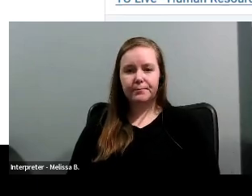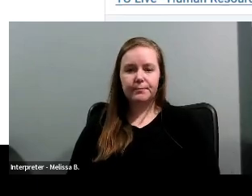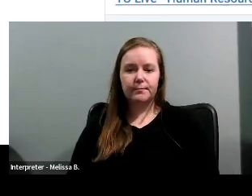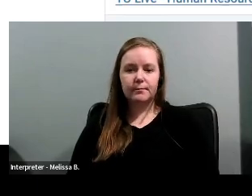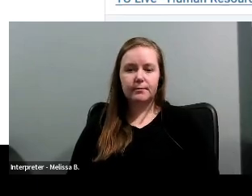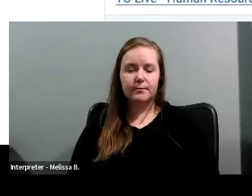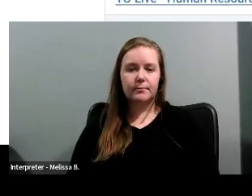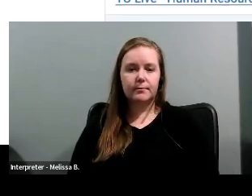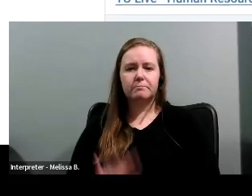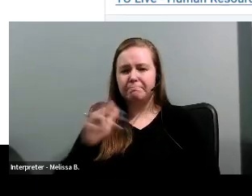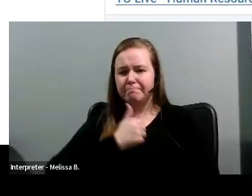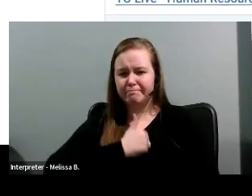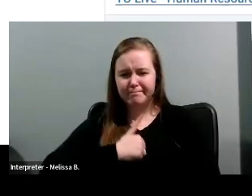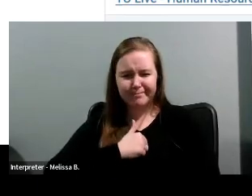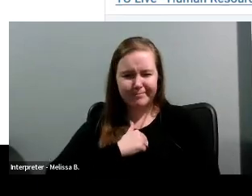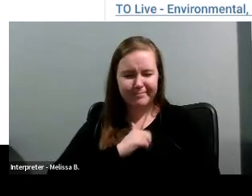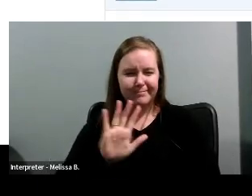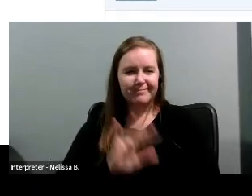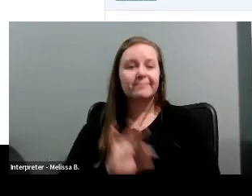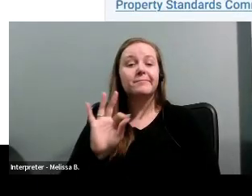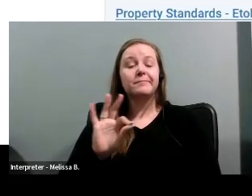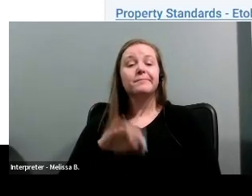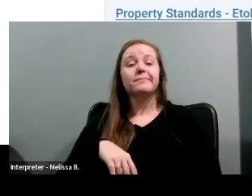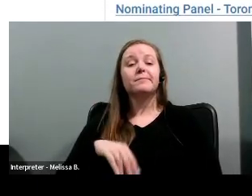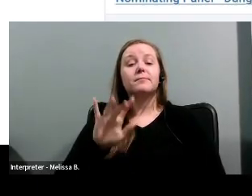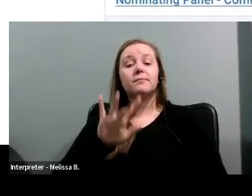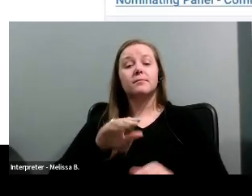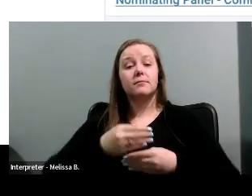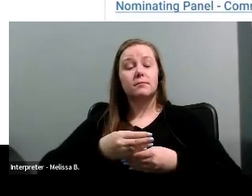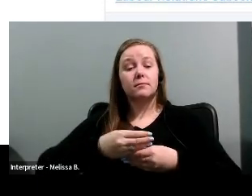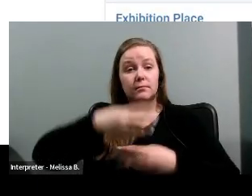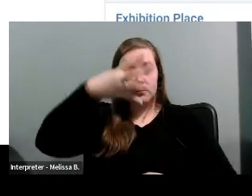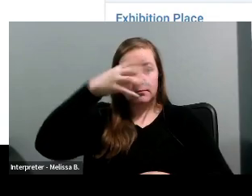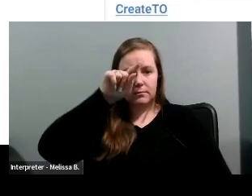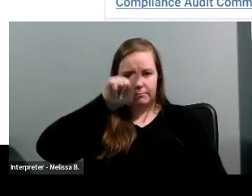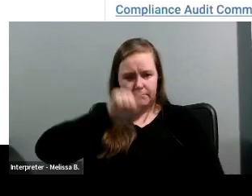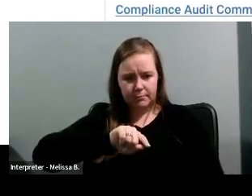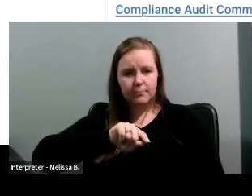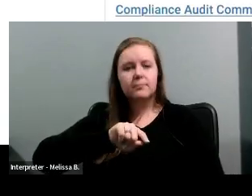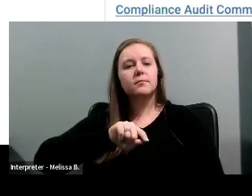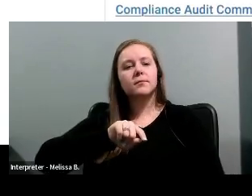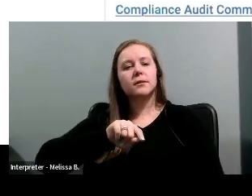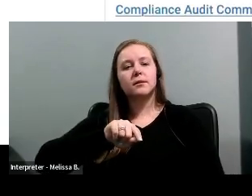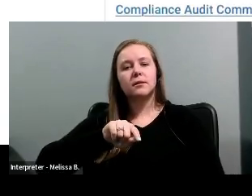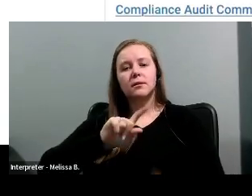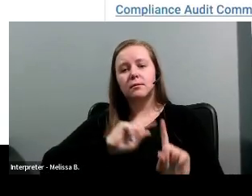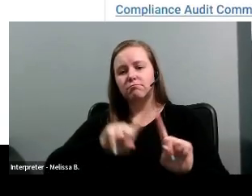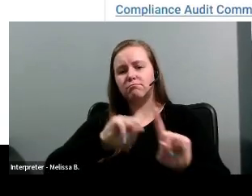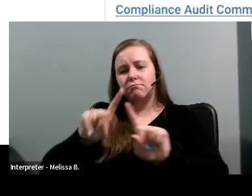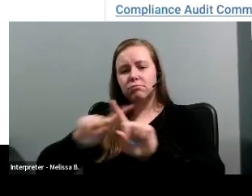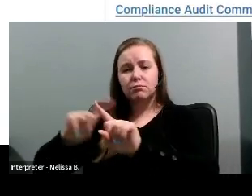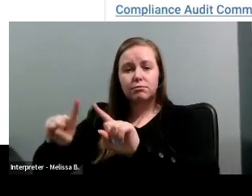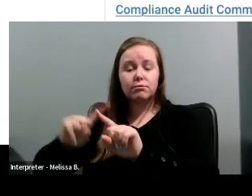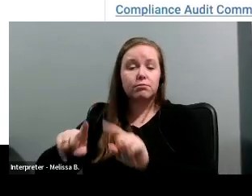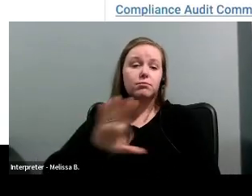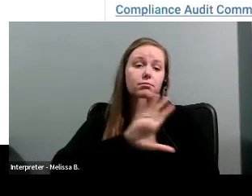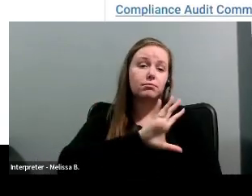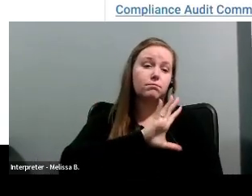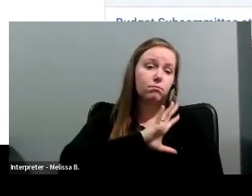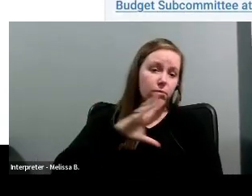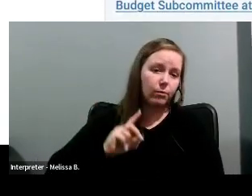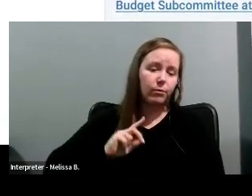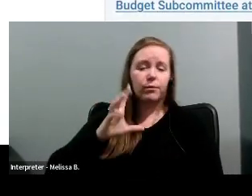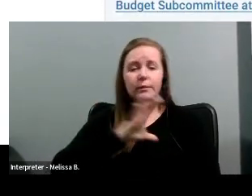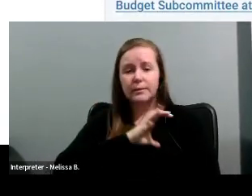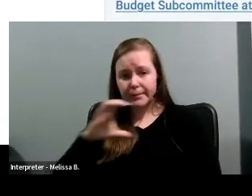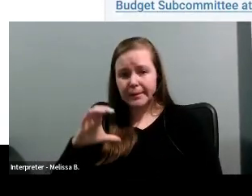Shannon Spencer (she/her): Sorry about that. Yes, you're able to, sort of navigate to this page where they list all the different boards and committees that,